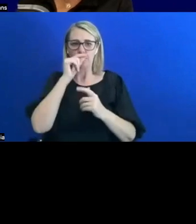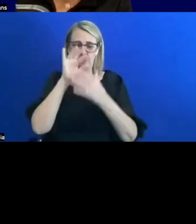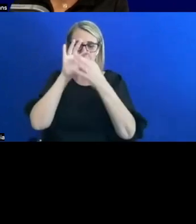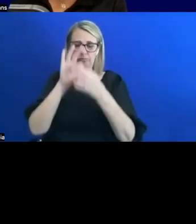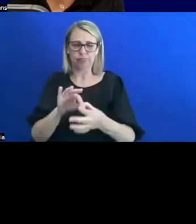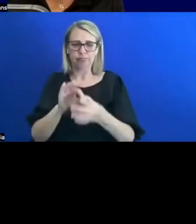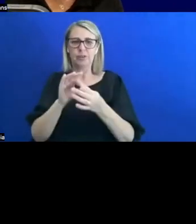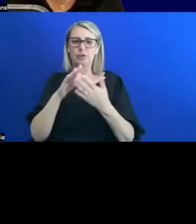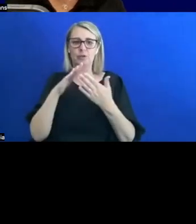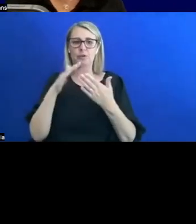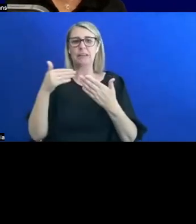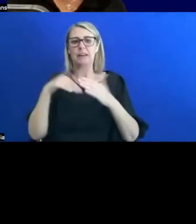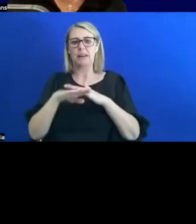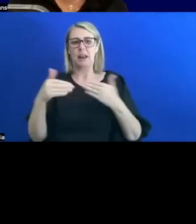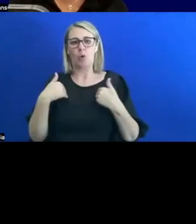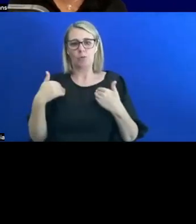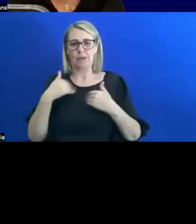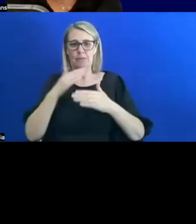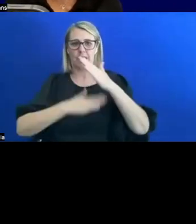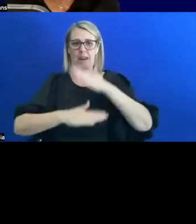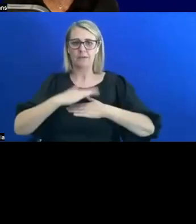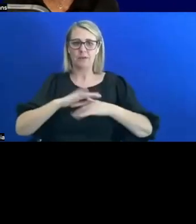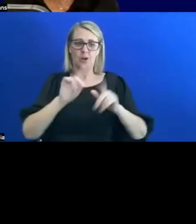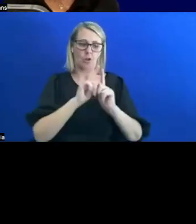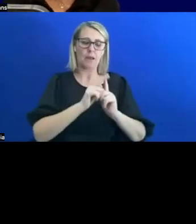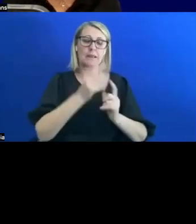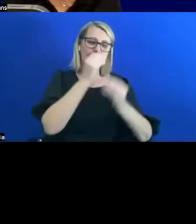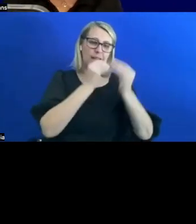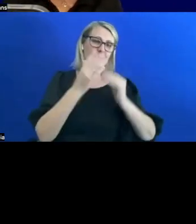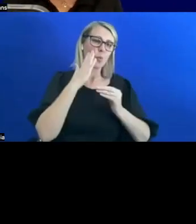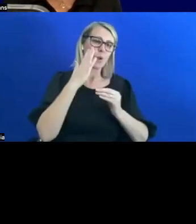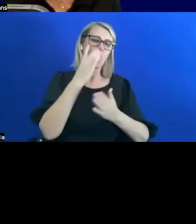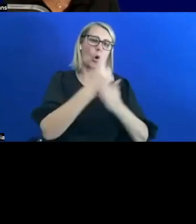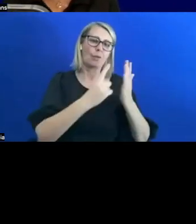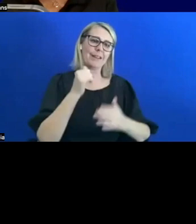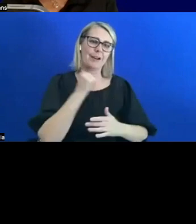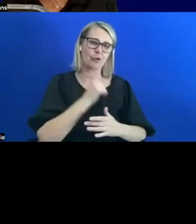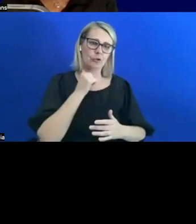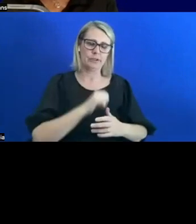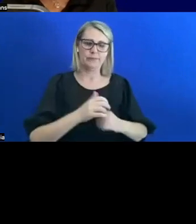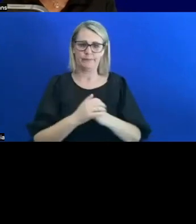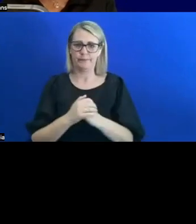behaviours such as eating when hungry. The complexity of self-regulation of our